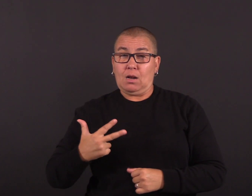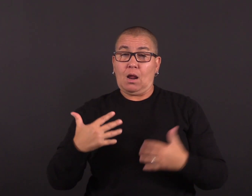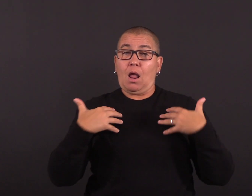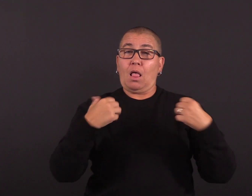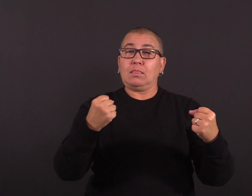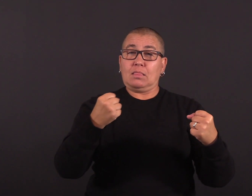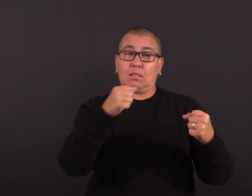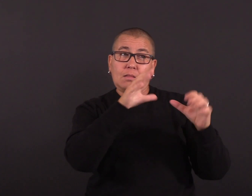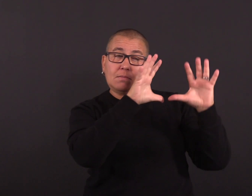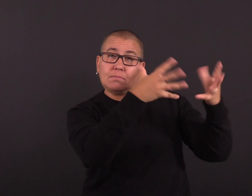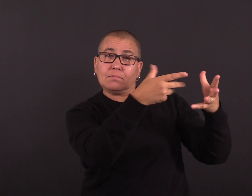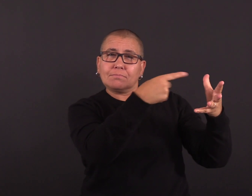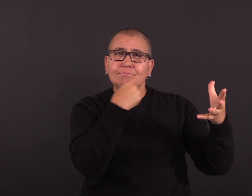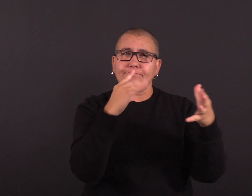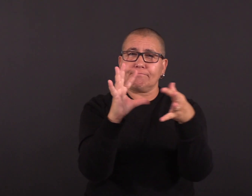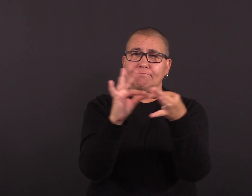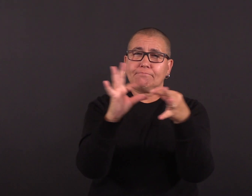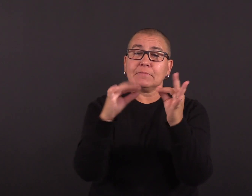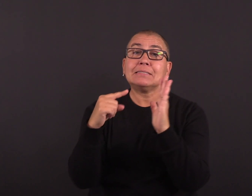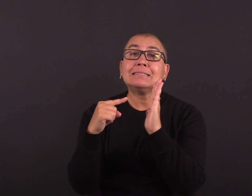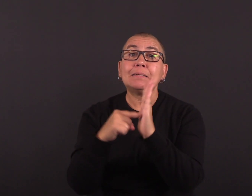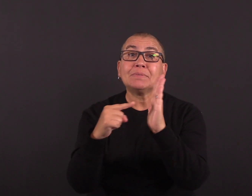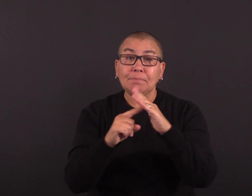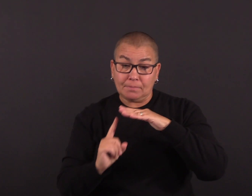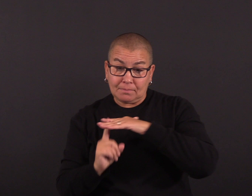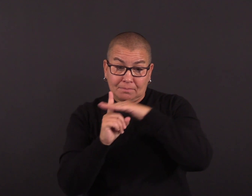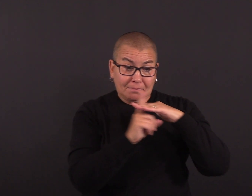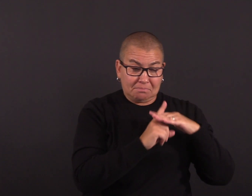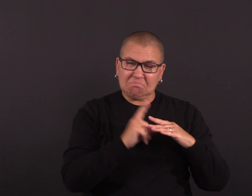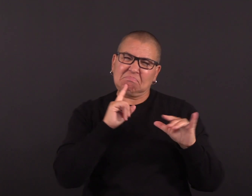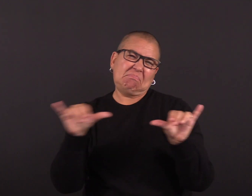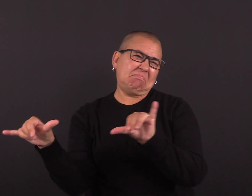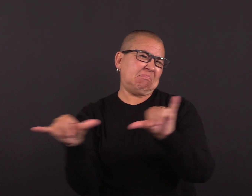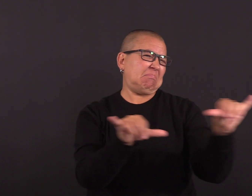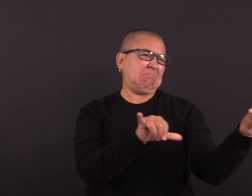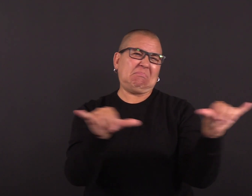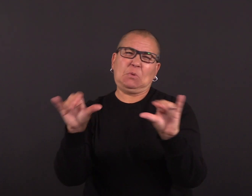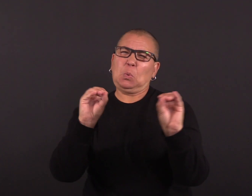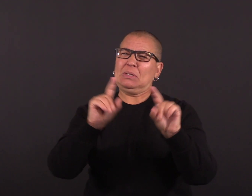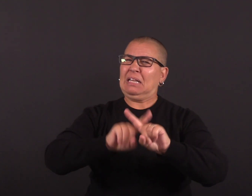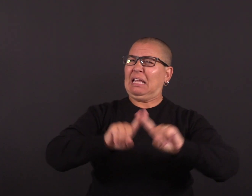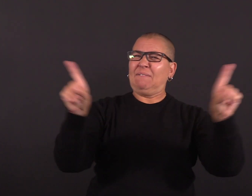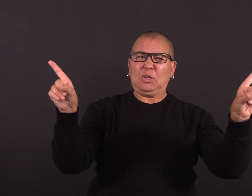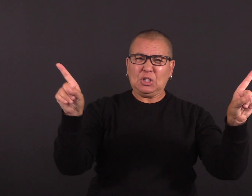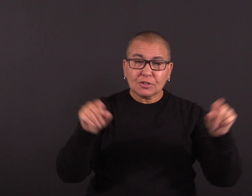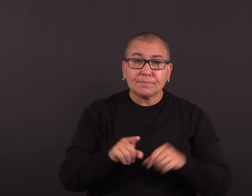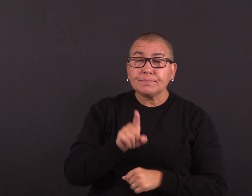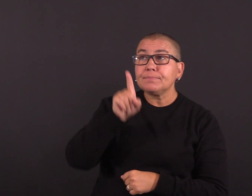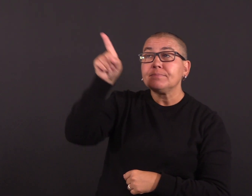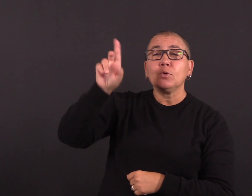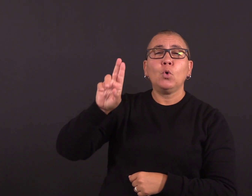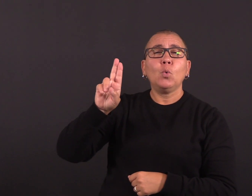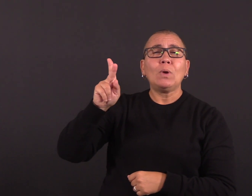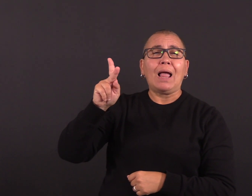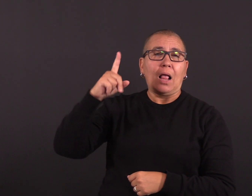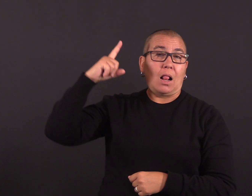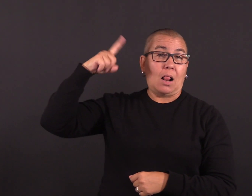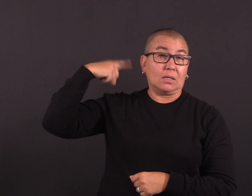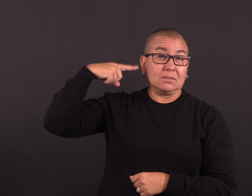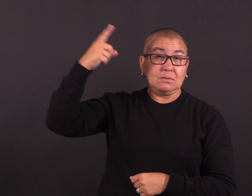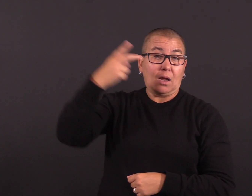to say whether that strain will cause more severe illness because of its worrying sum of mutations.